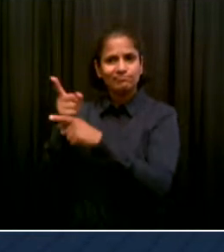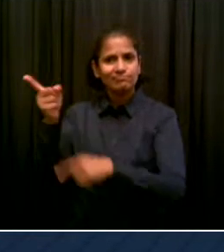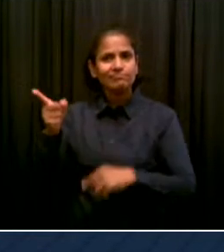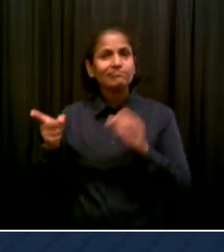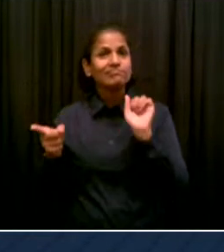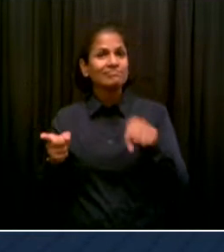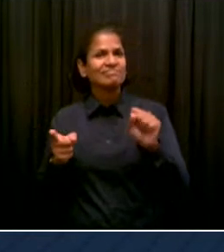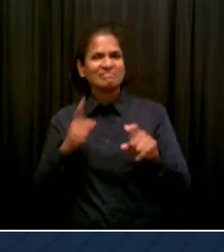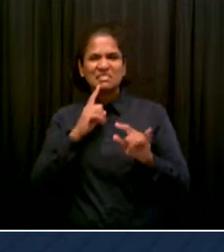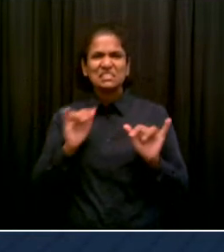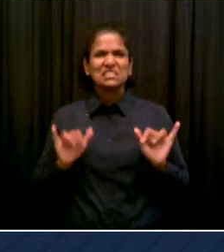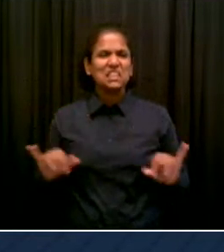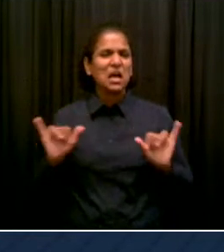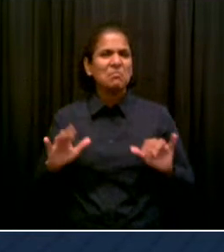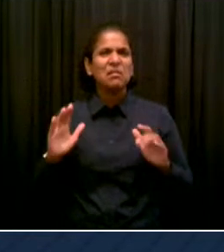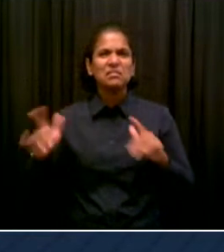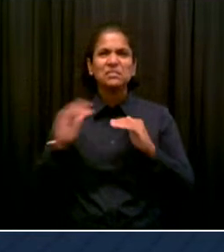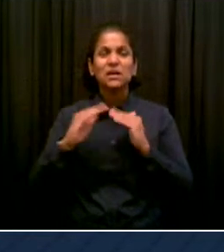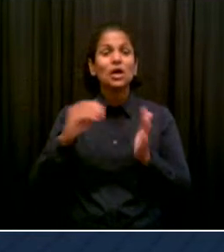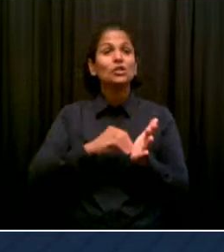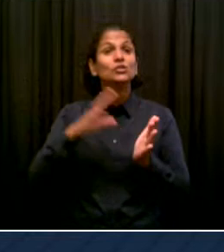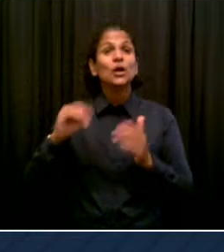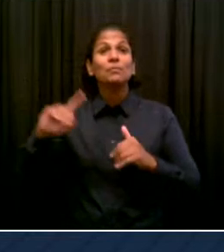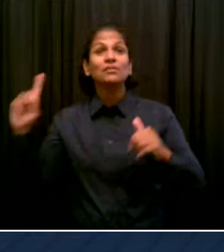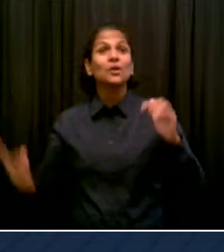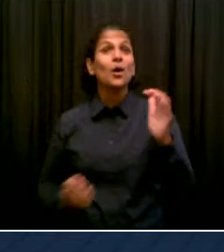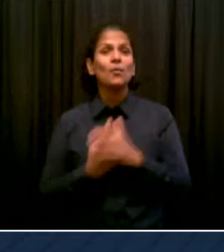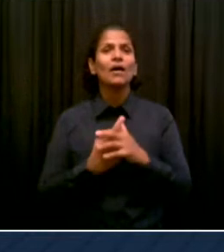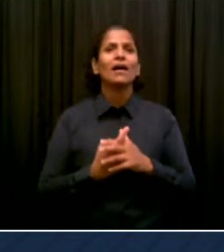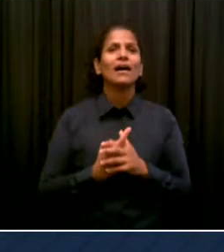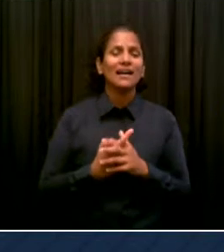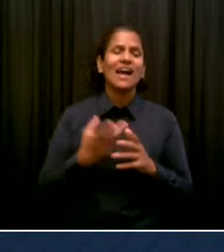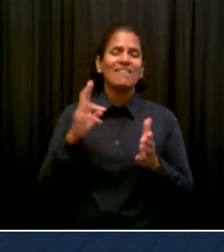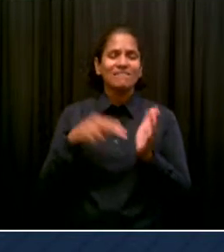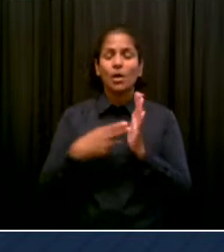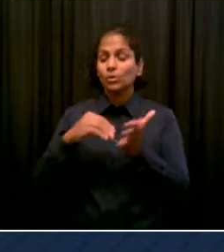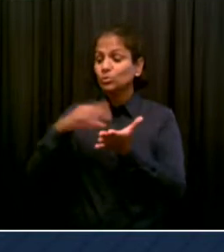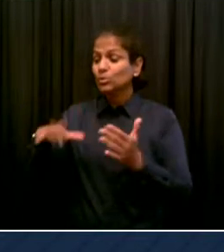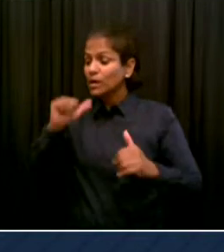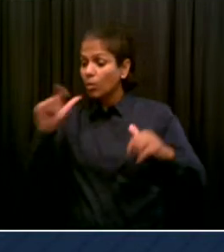TODAY.